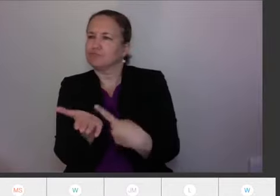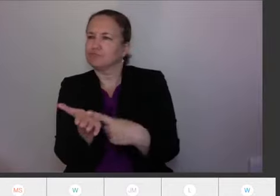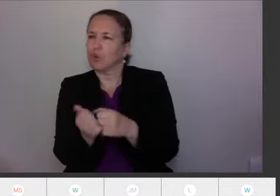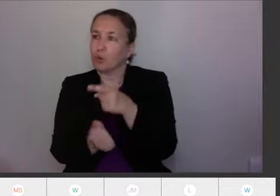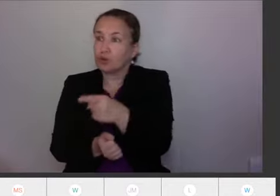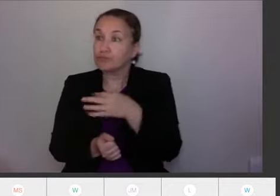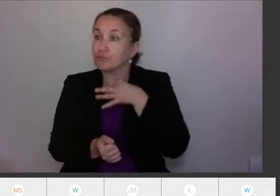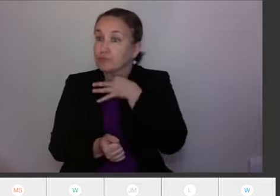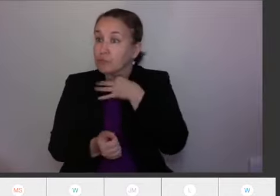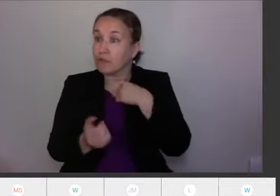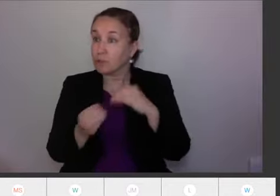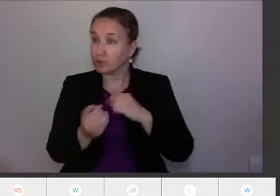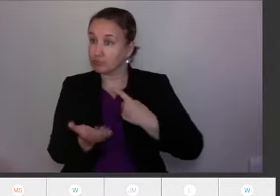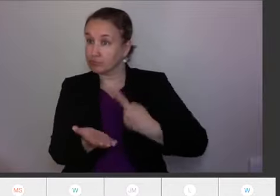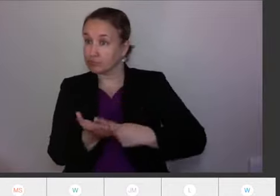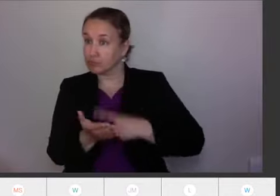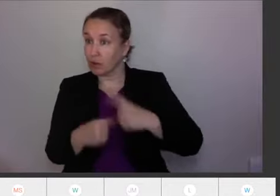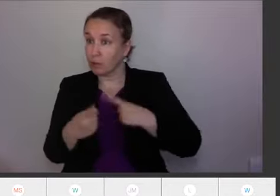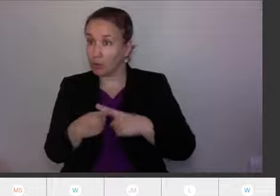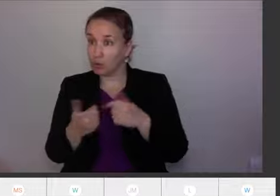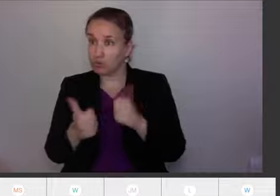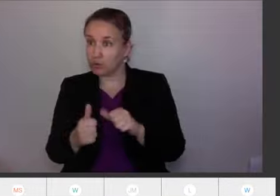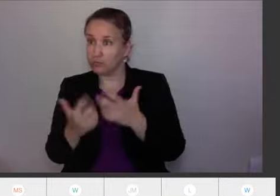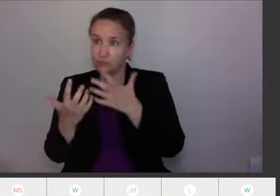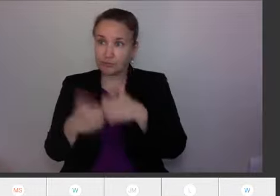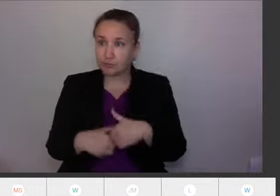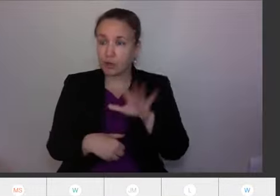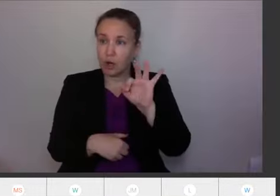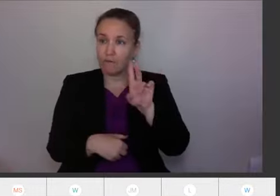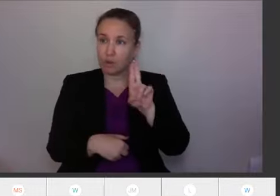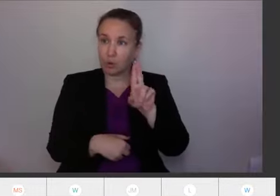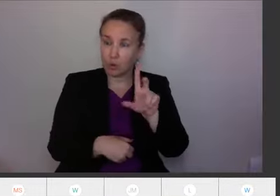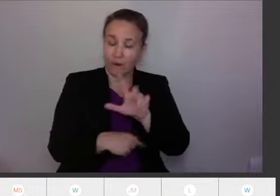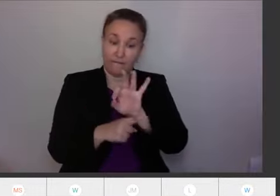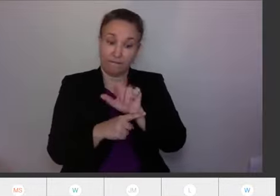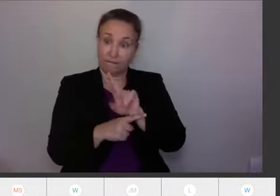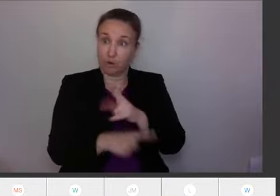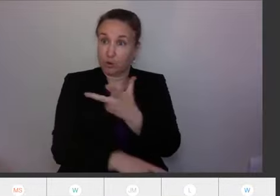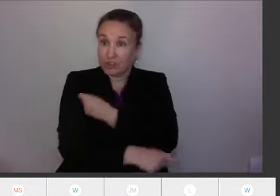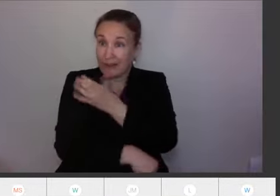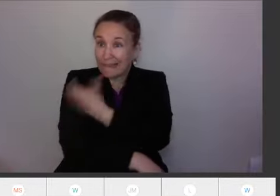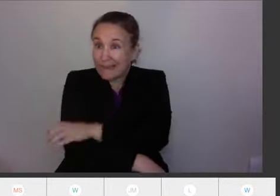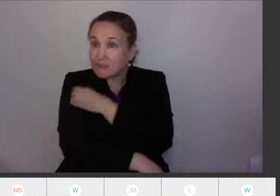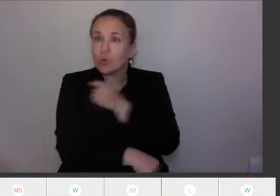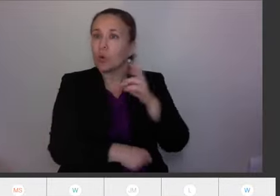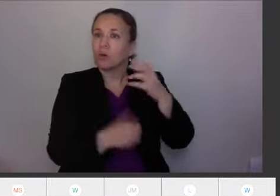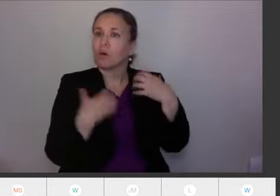discussion on trying to coordinate flu shot clinics or if the health department was trying to figure out how to get